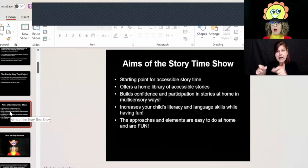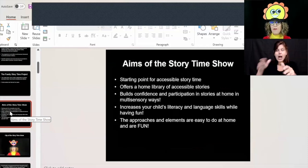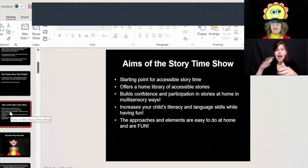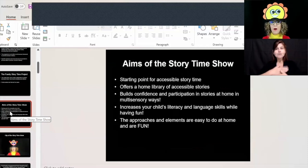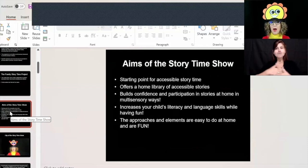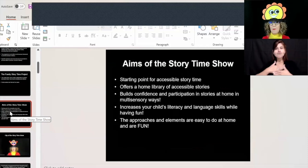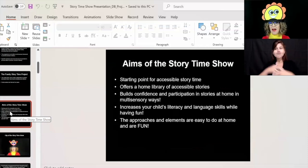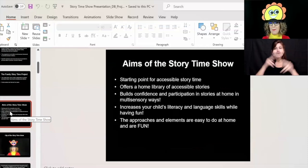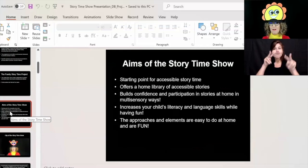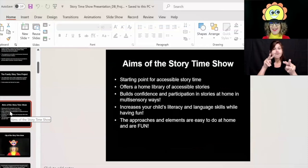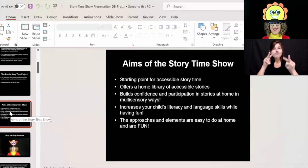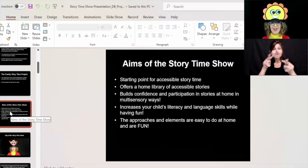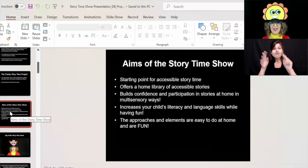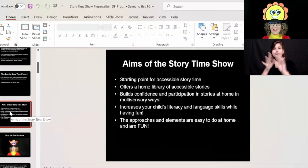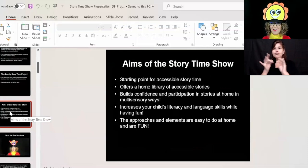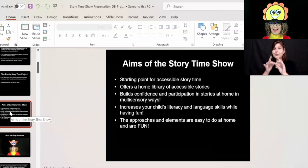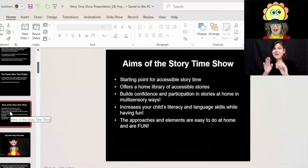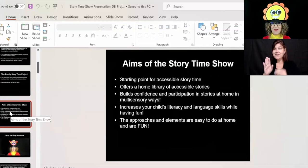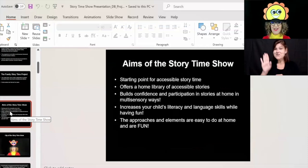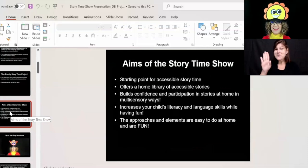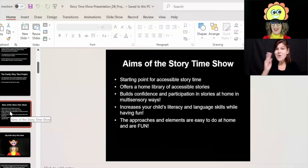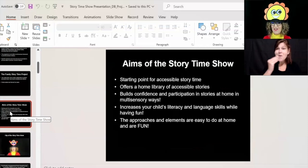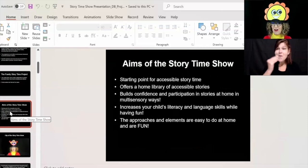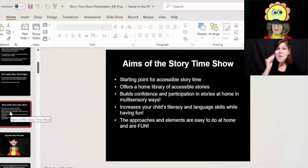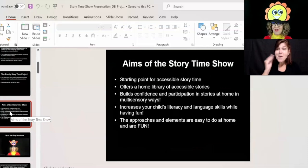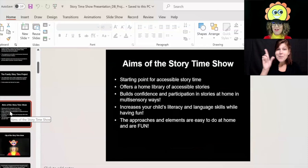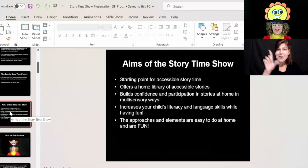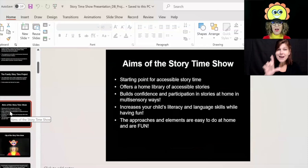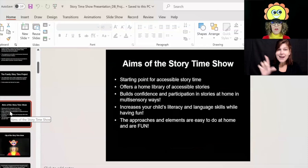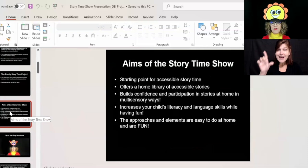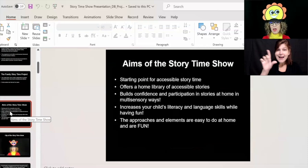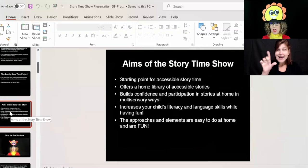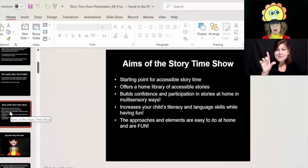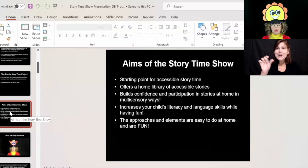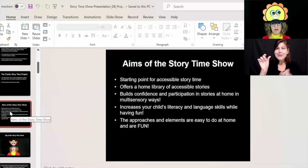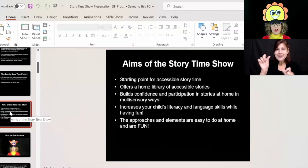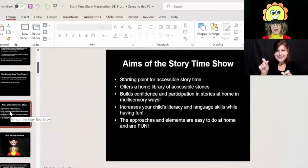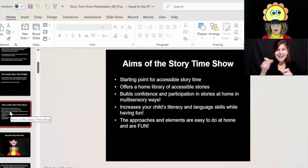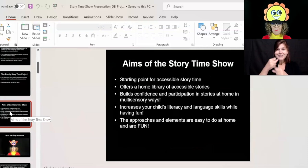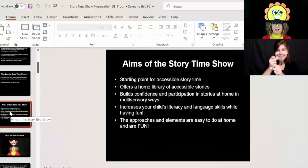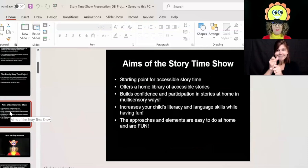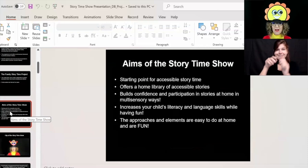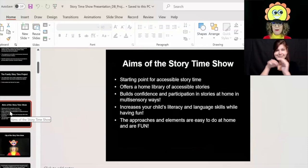It offers you a home library. It certainly does now after nine show runs. There's a huge, enormous bank